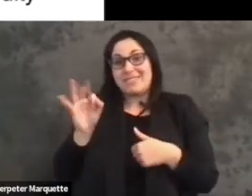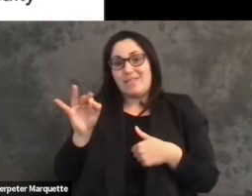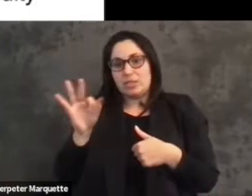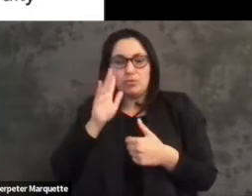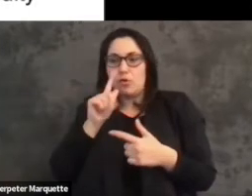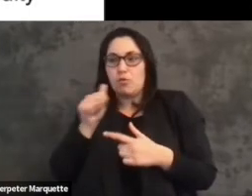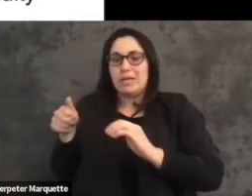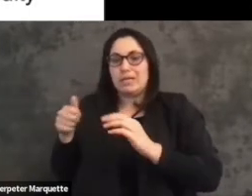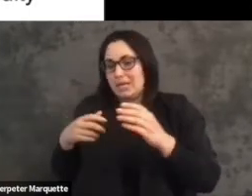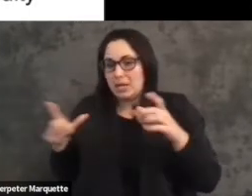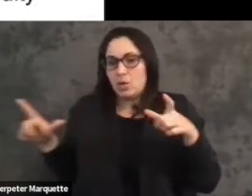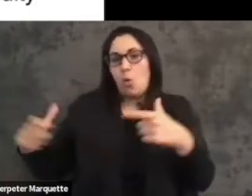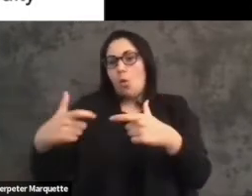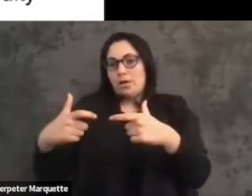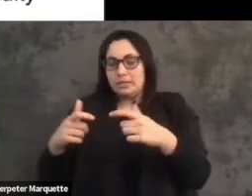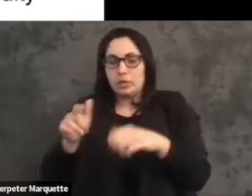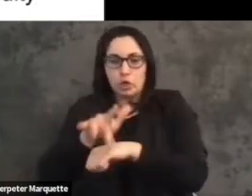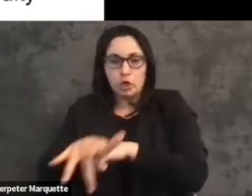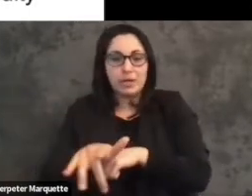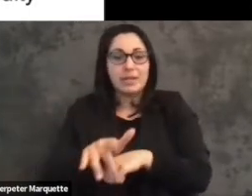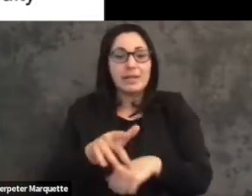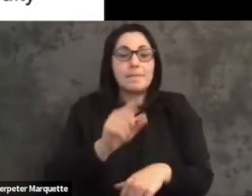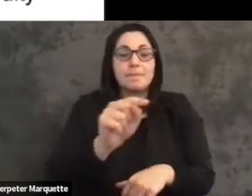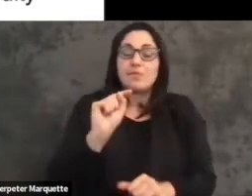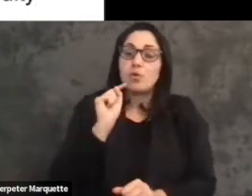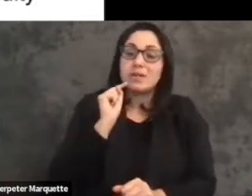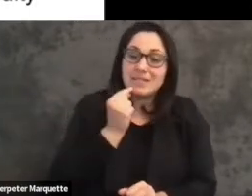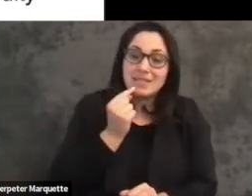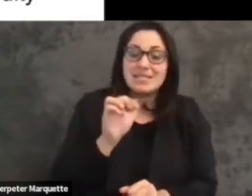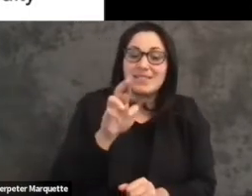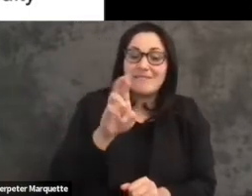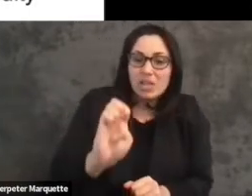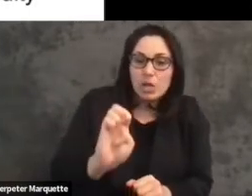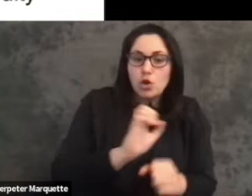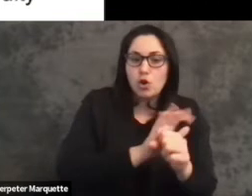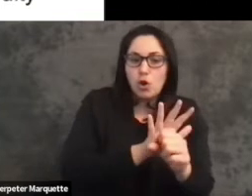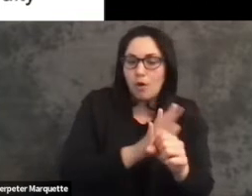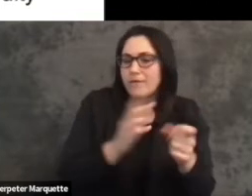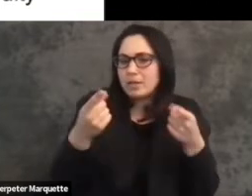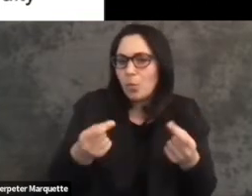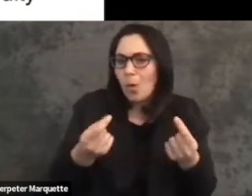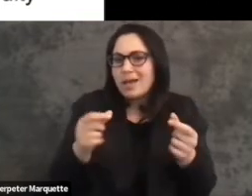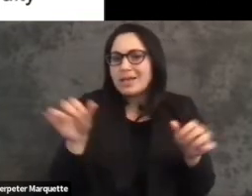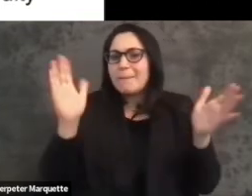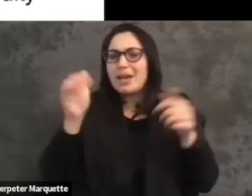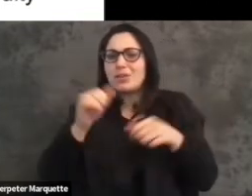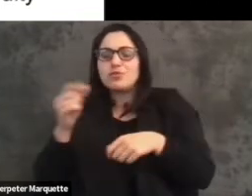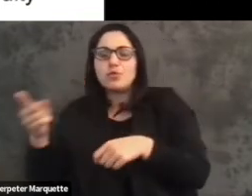And at least where I live in San Francisco, kind of hunkered down really early. Um, how